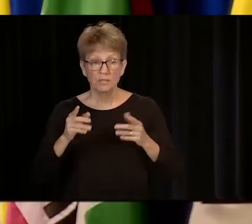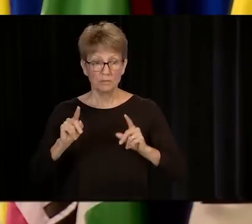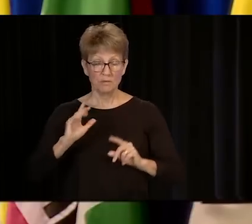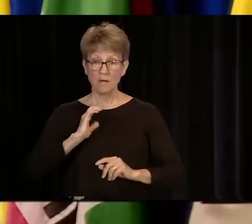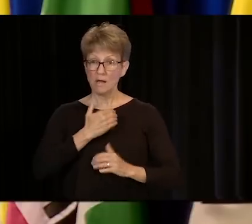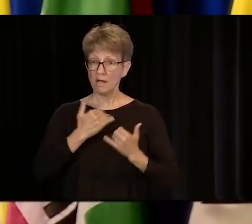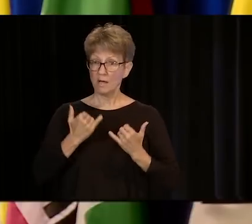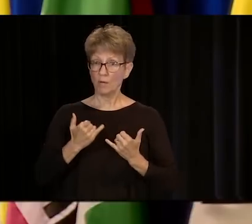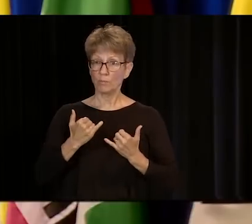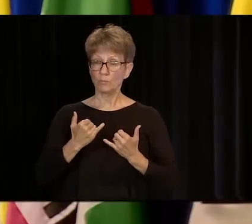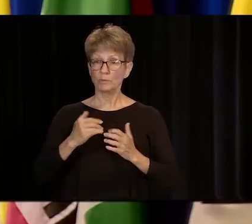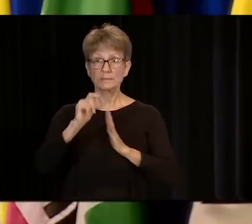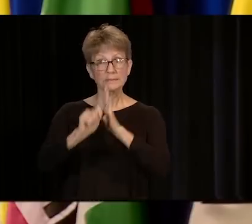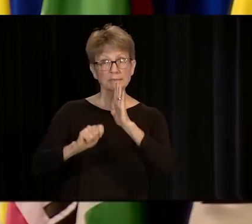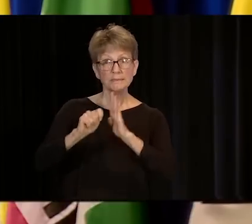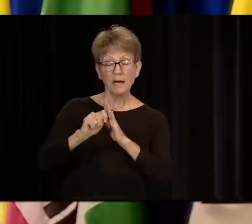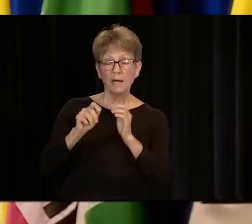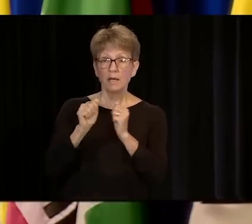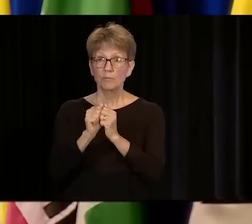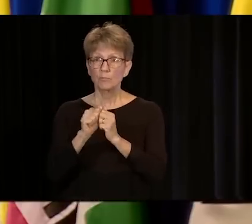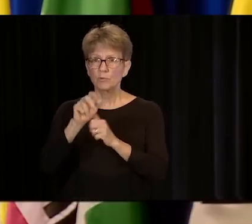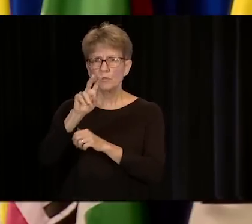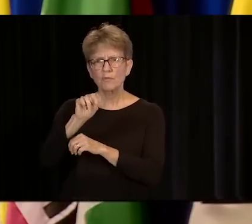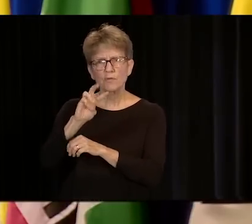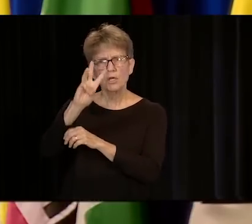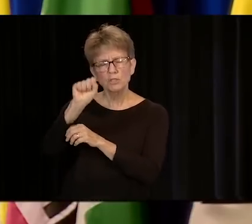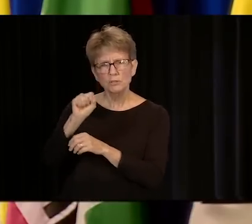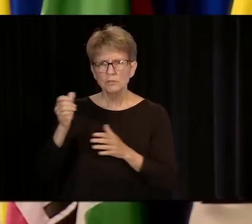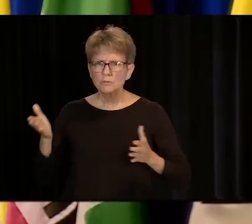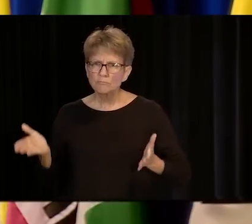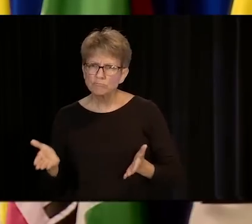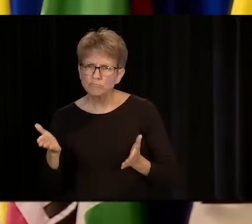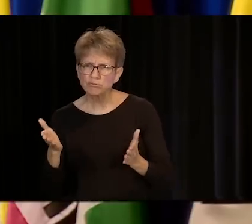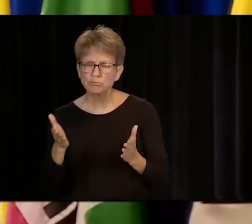IN OUR PRESENT WORLD WITH THE MEDIA PUSHING FEAR AND DREAD,